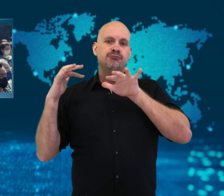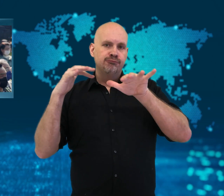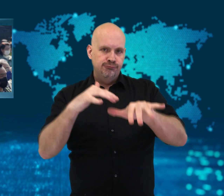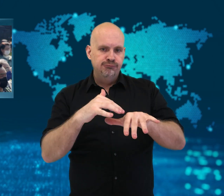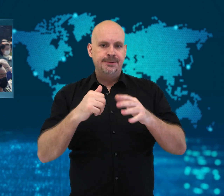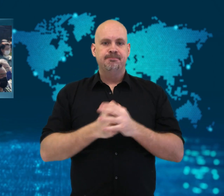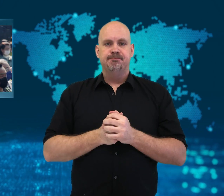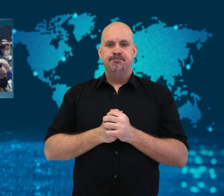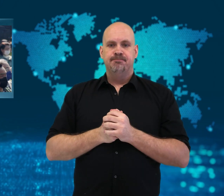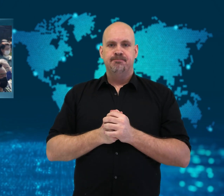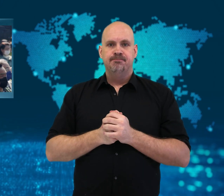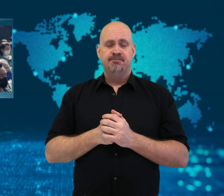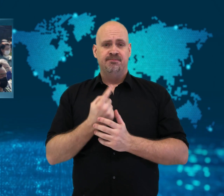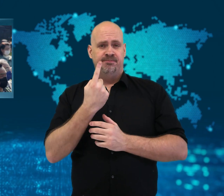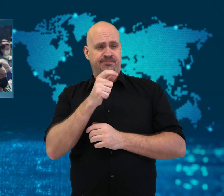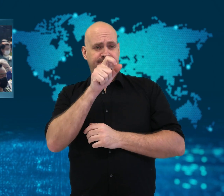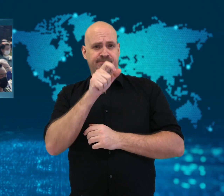a person’s soul.